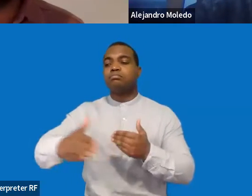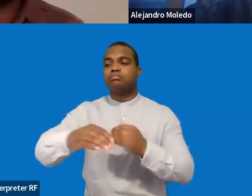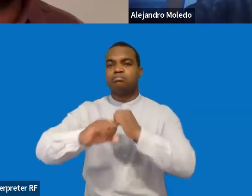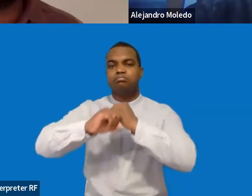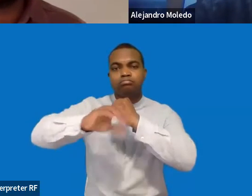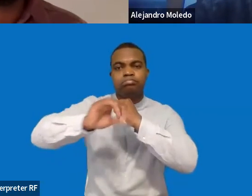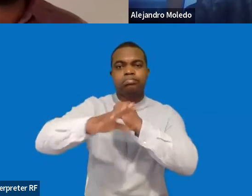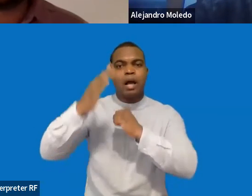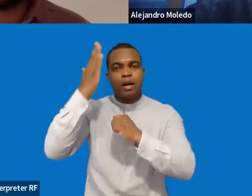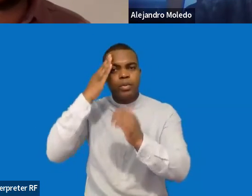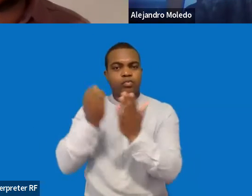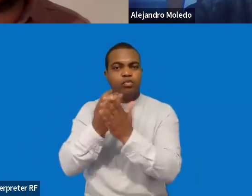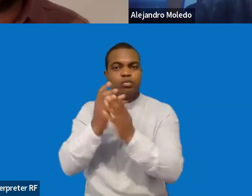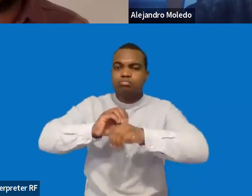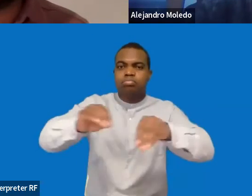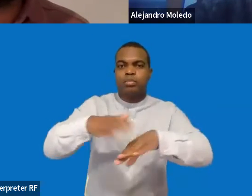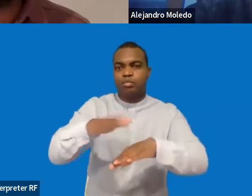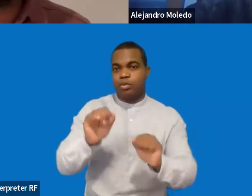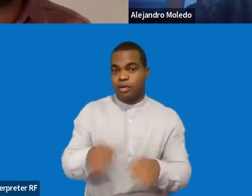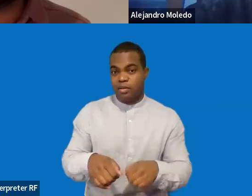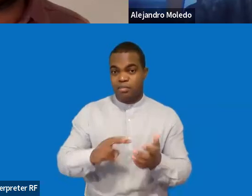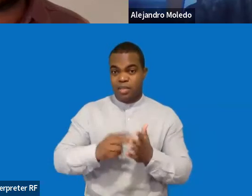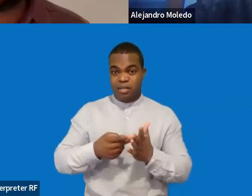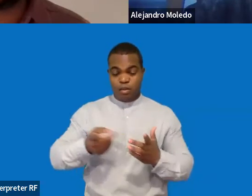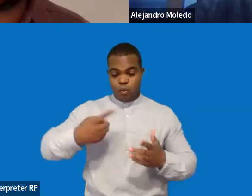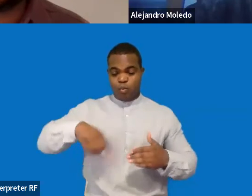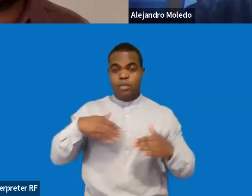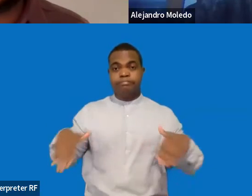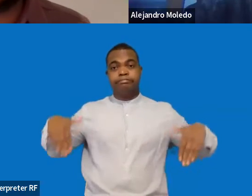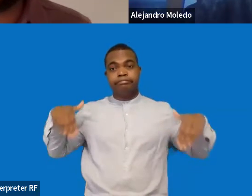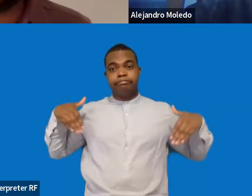There is no requirement for policy-makers to reach out to us.